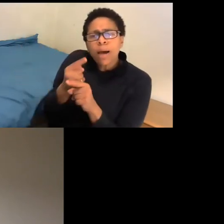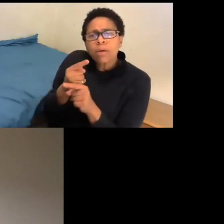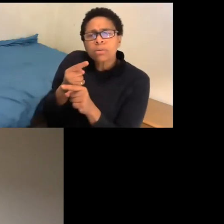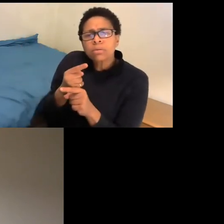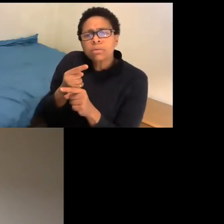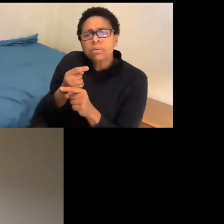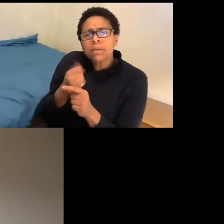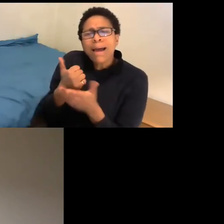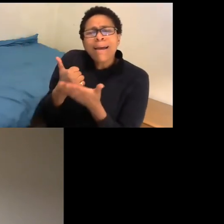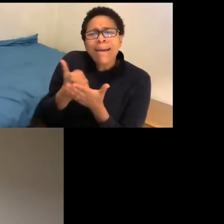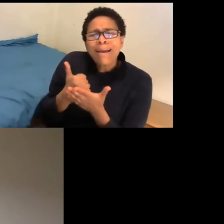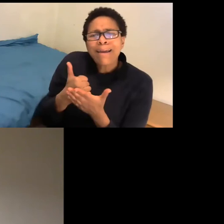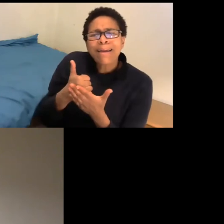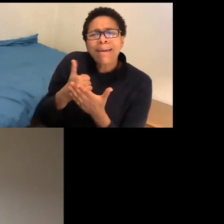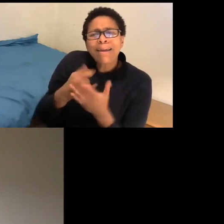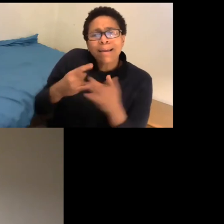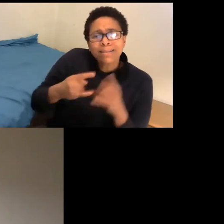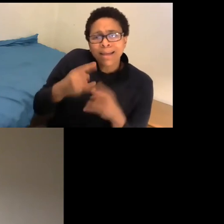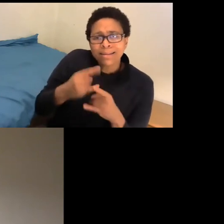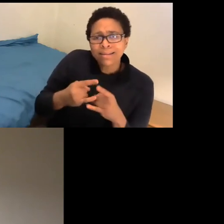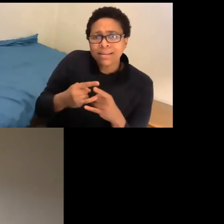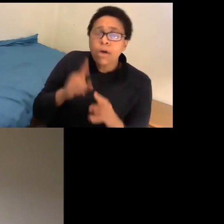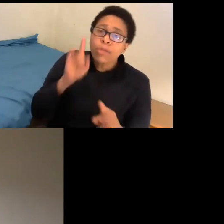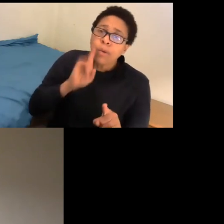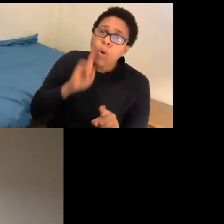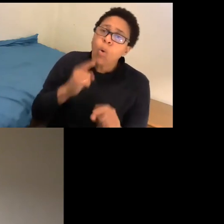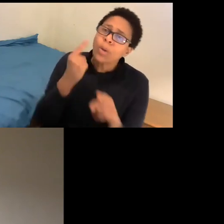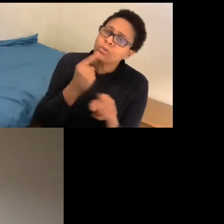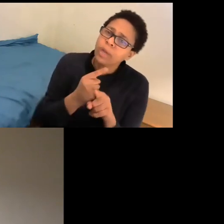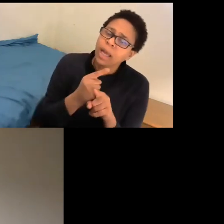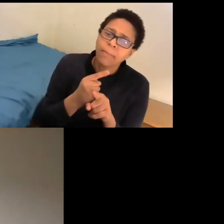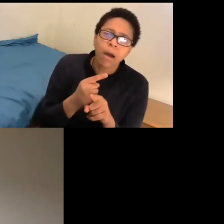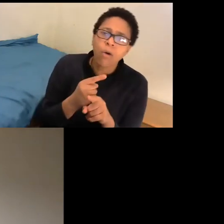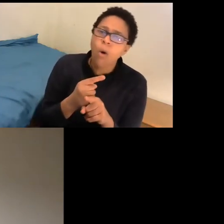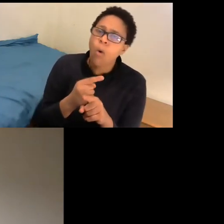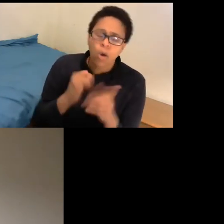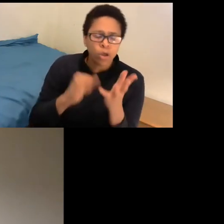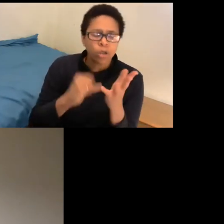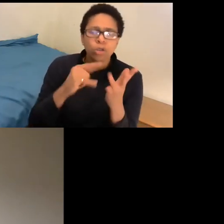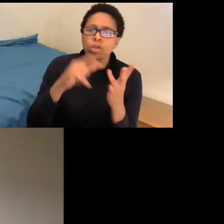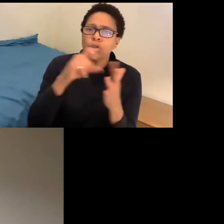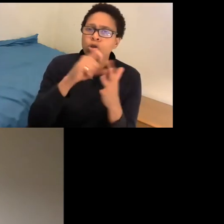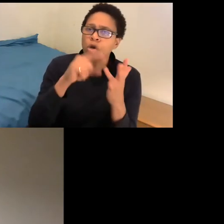would talk about sodomy. They will talk about, this is the greatest sin in Islam, dada, dada, dada. And this is why we